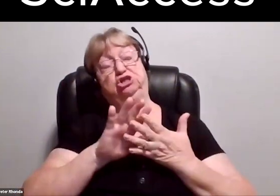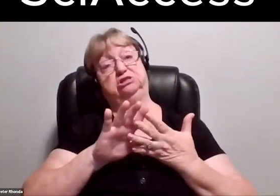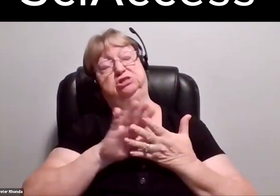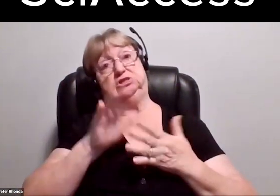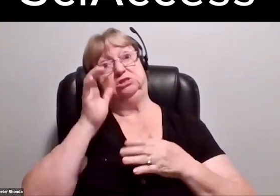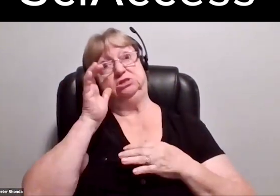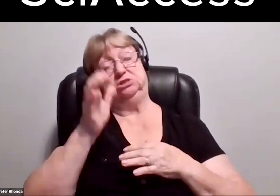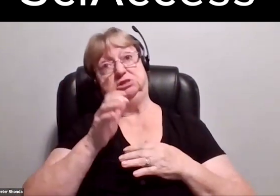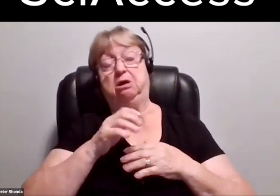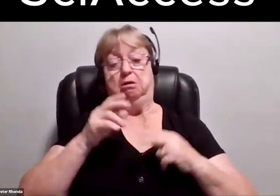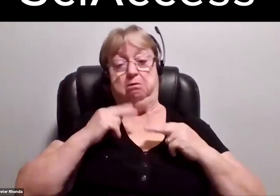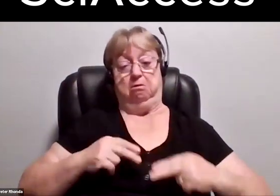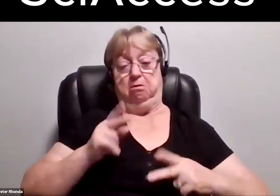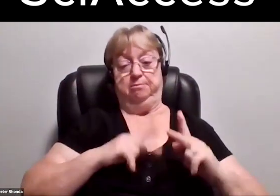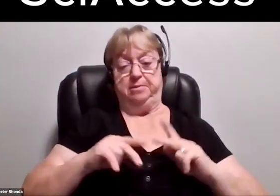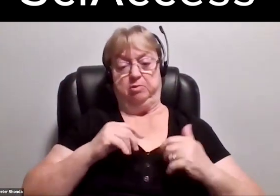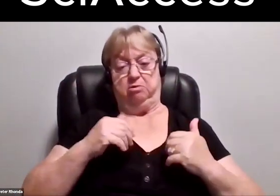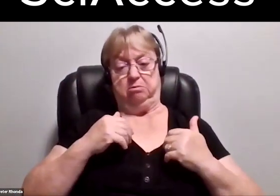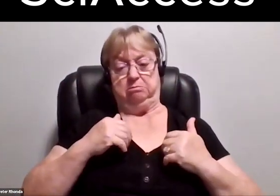in general just have a difficult time